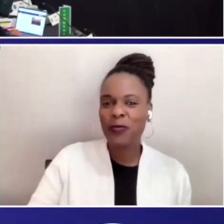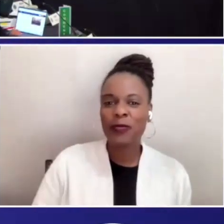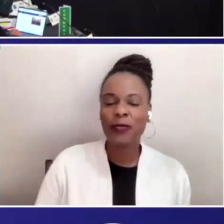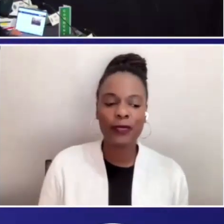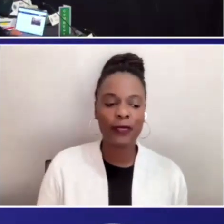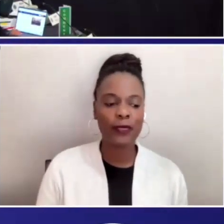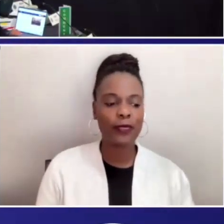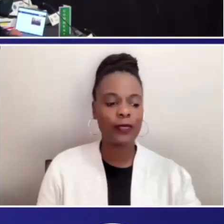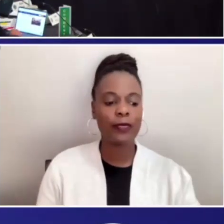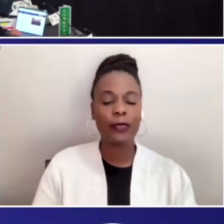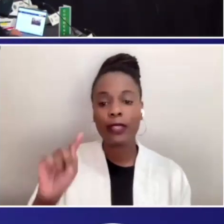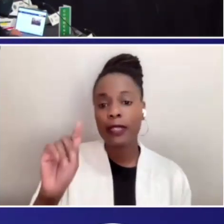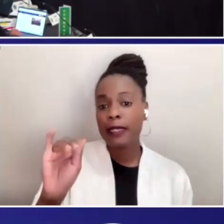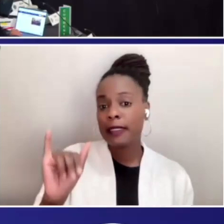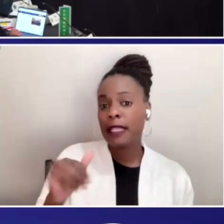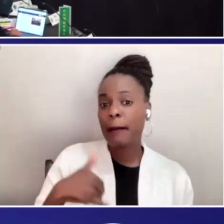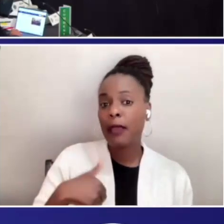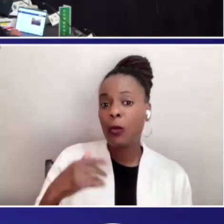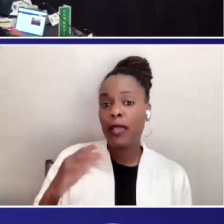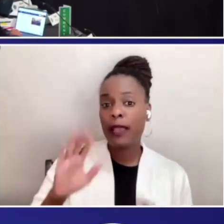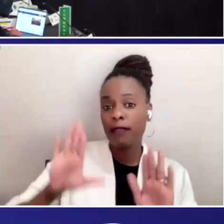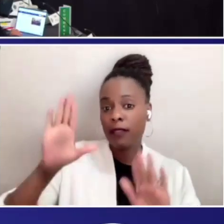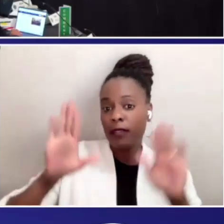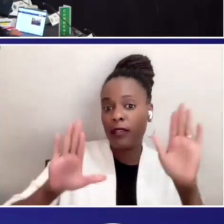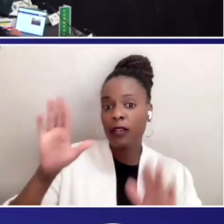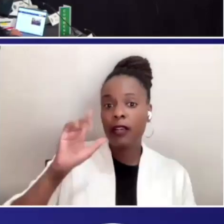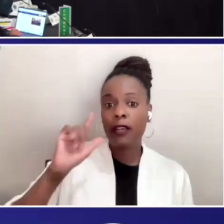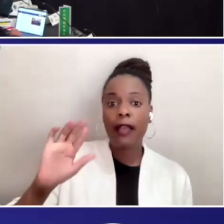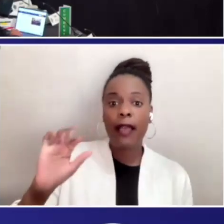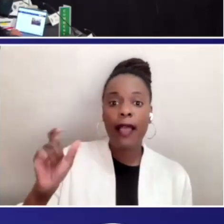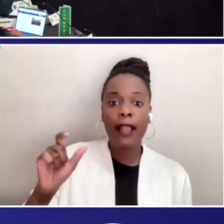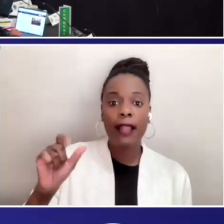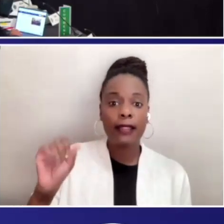Tamy, we have cards up from Alex and Scott, but do you need a ten minute break?